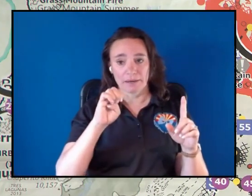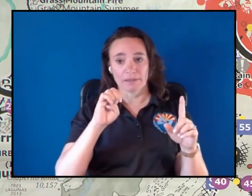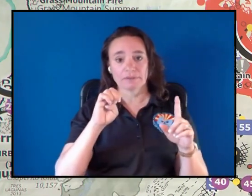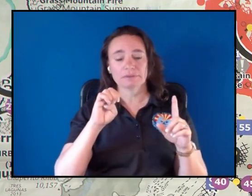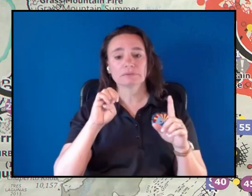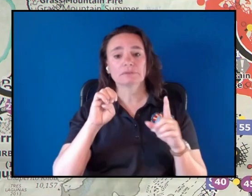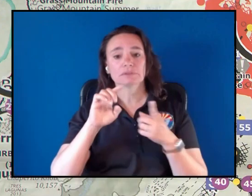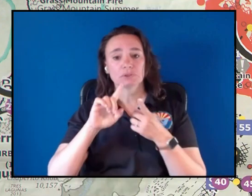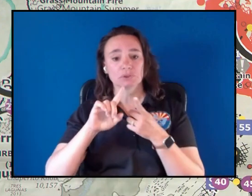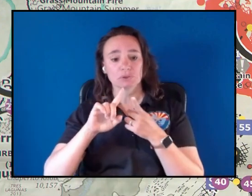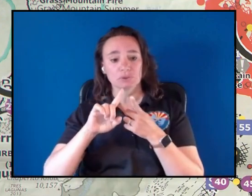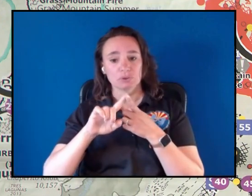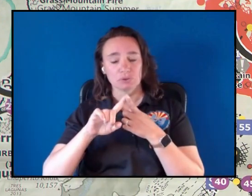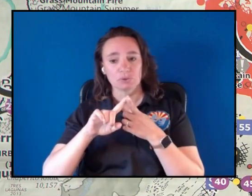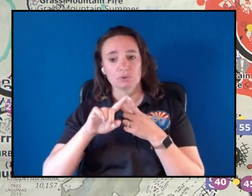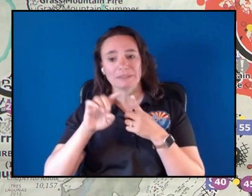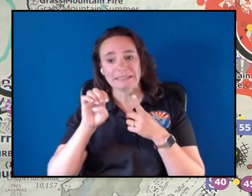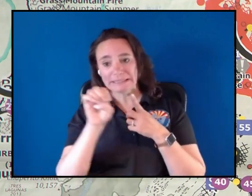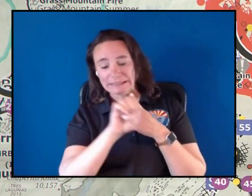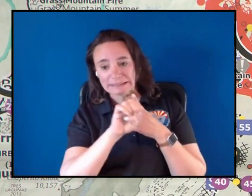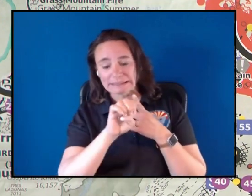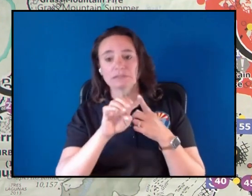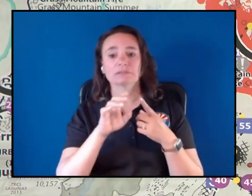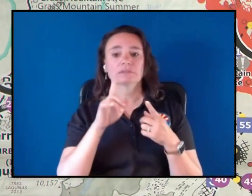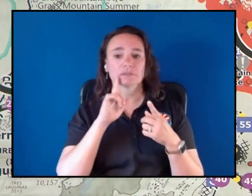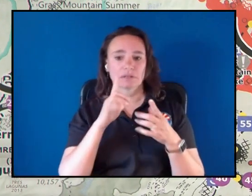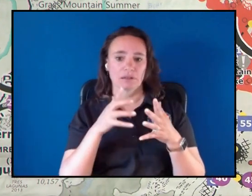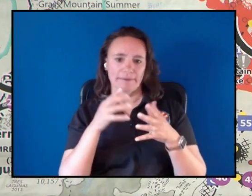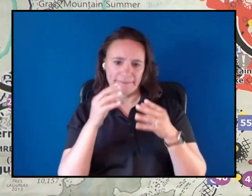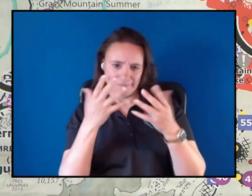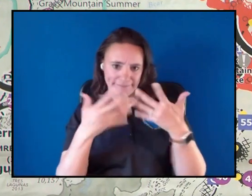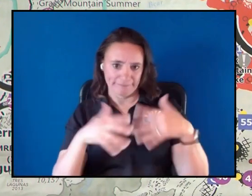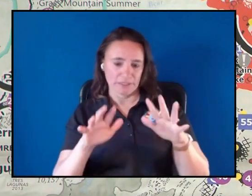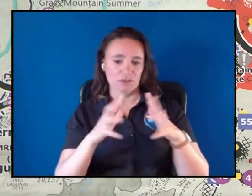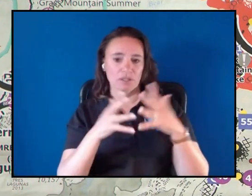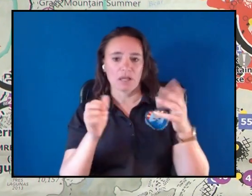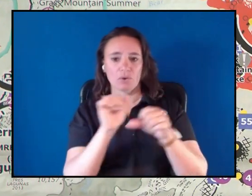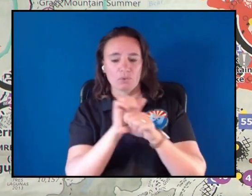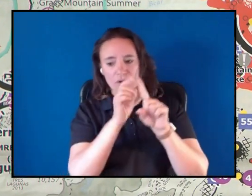They've completed a lot of the work that was in there. So, it'll just be finishing up, touching up stuff in there